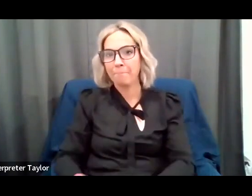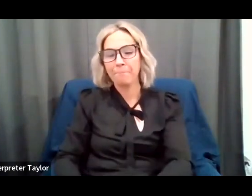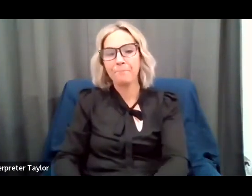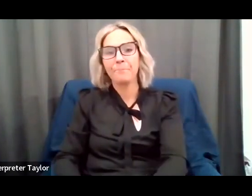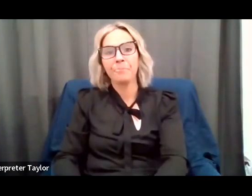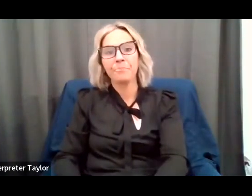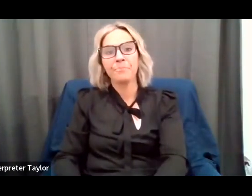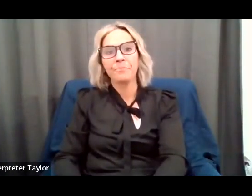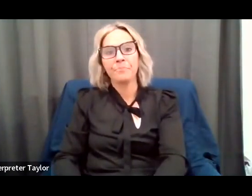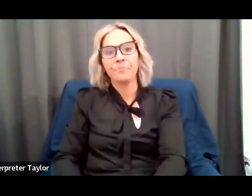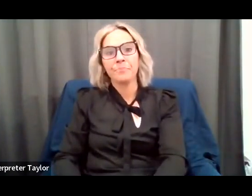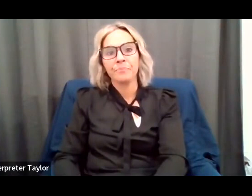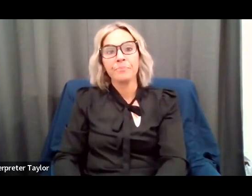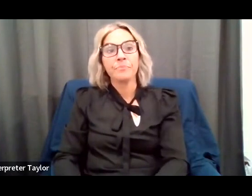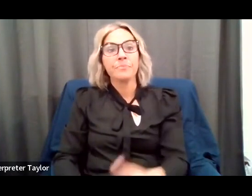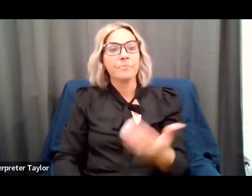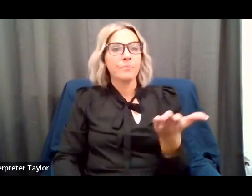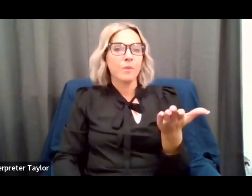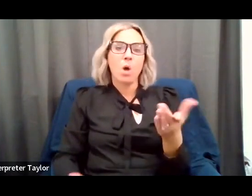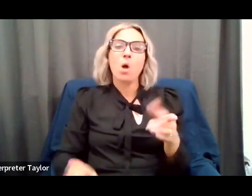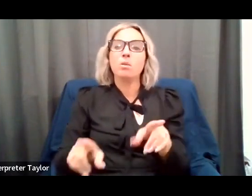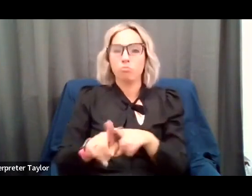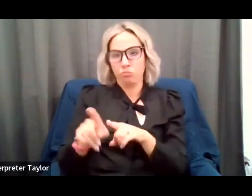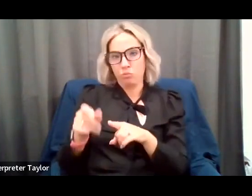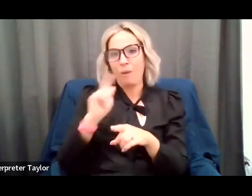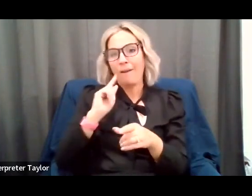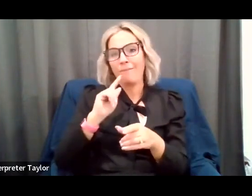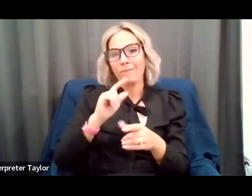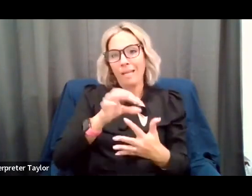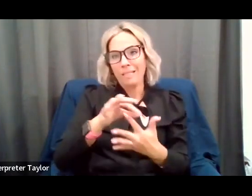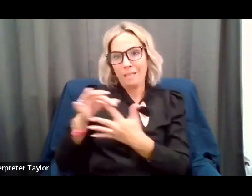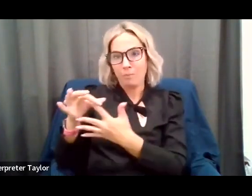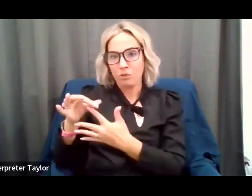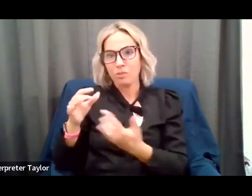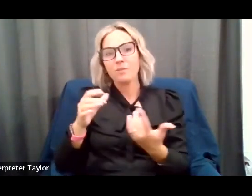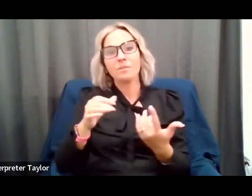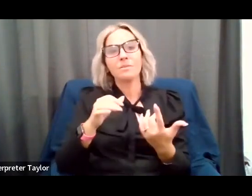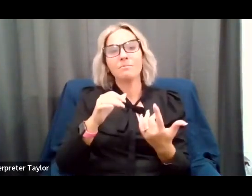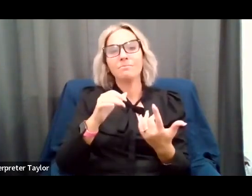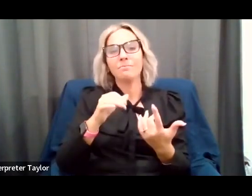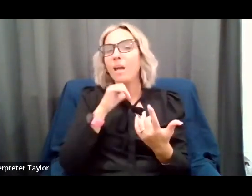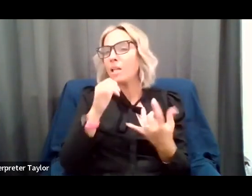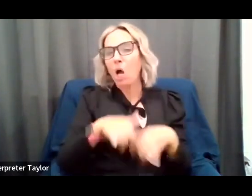And there are also exceptions to construction even though it's not common that we utilize these,